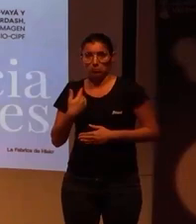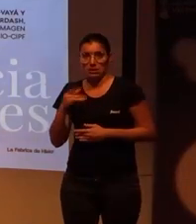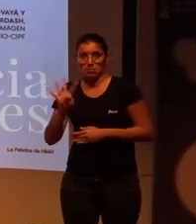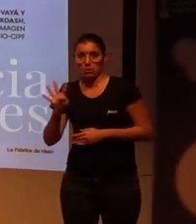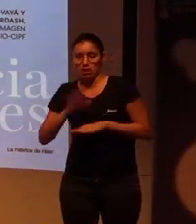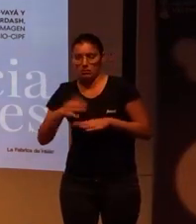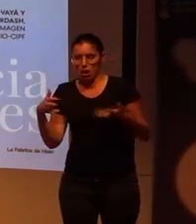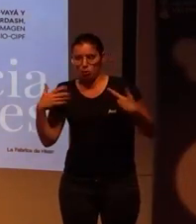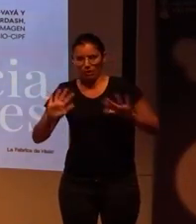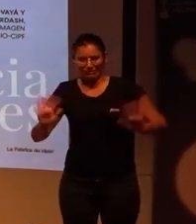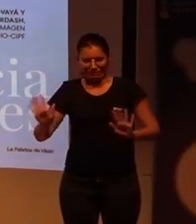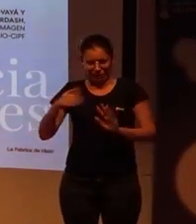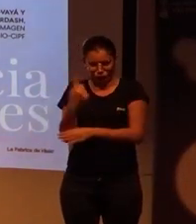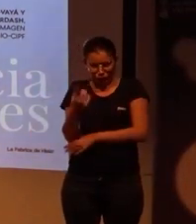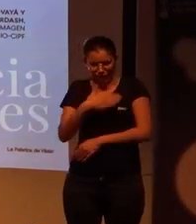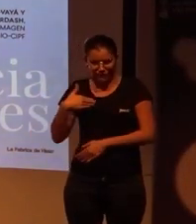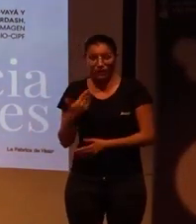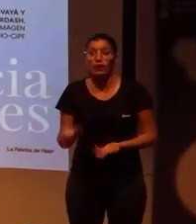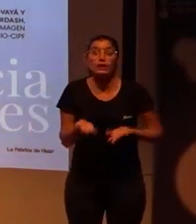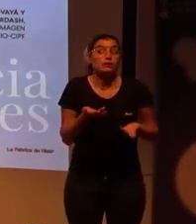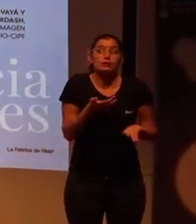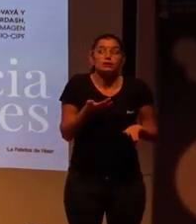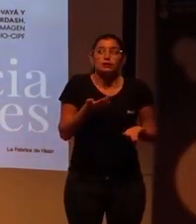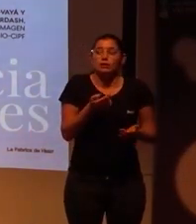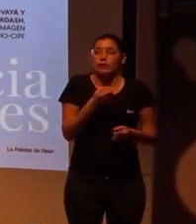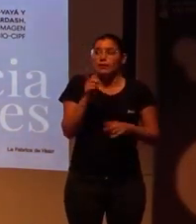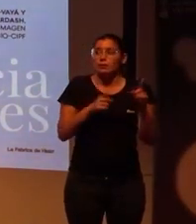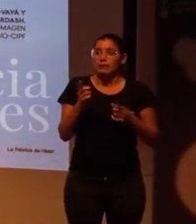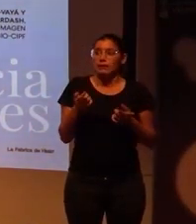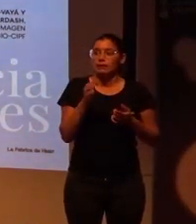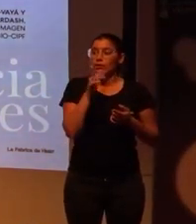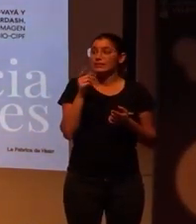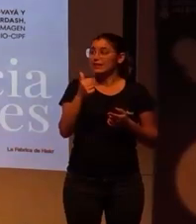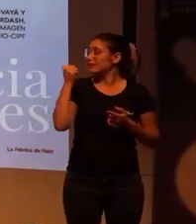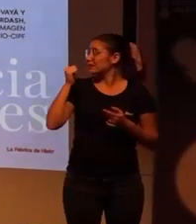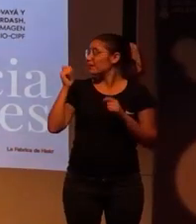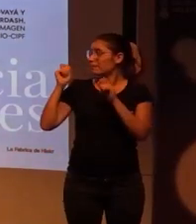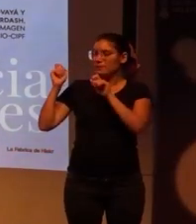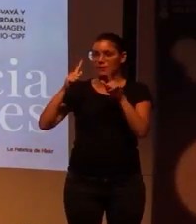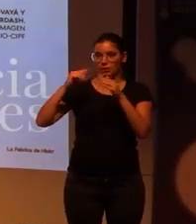That is, in terms of... precisely that slide or those half slides